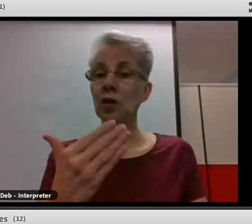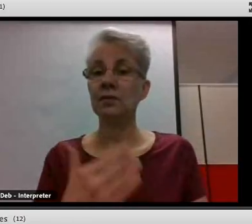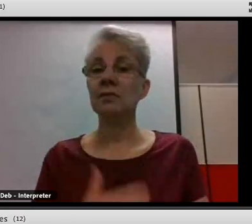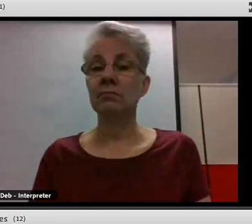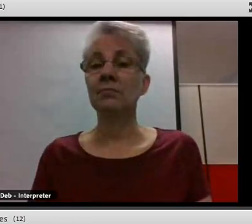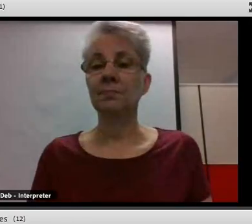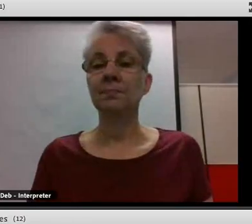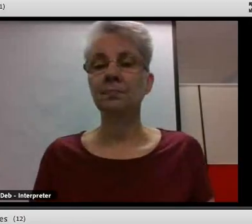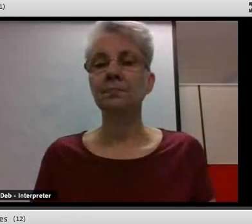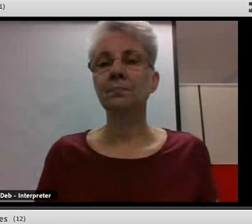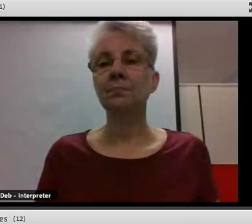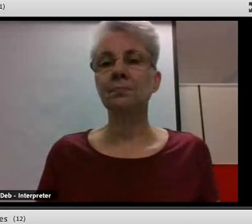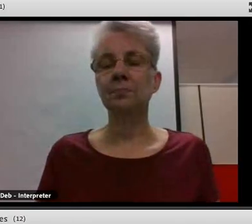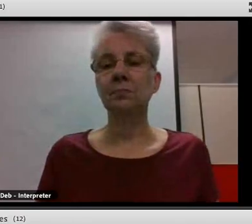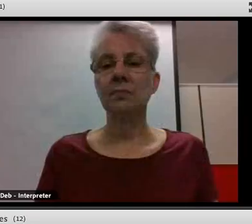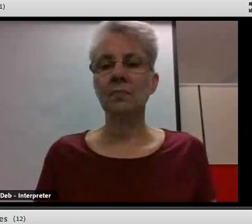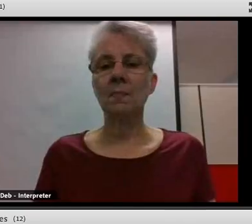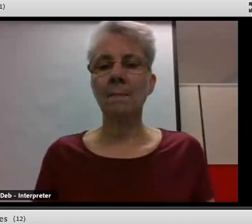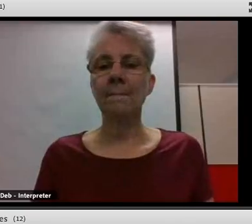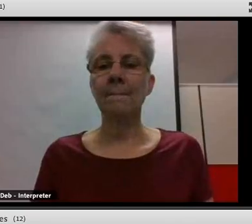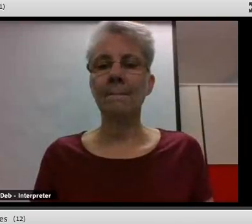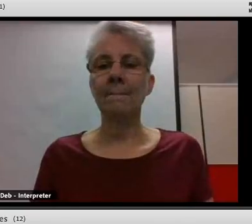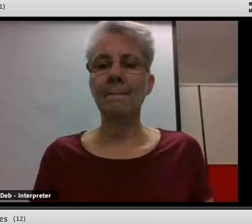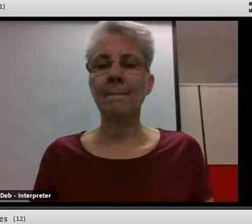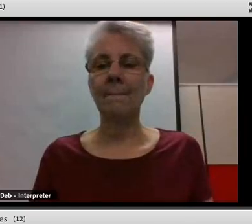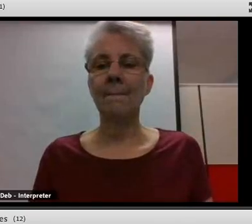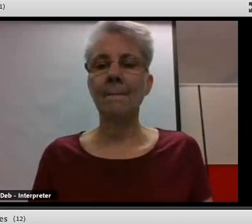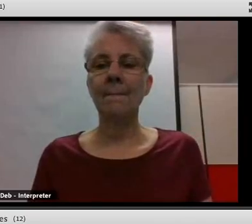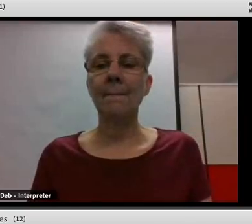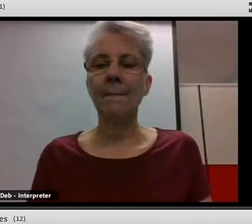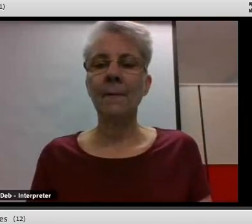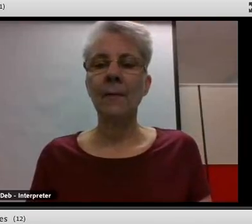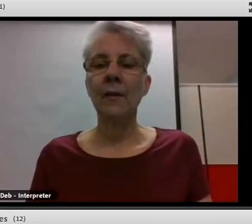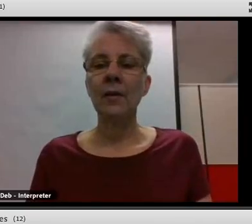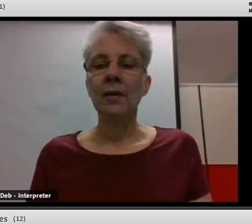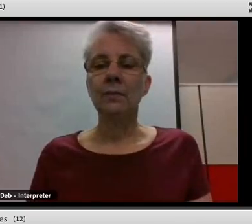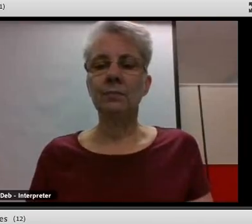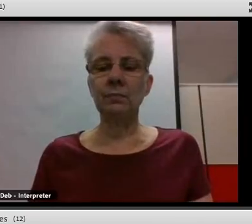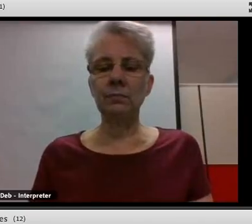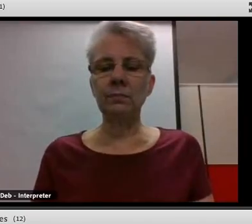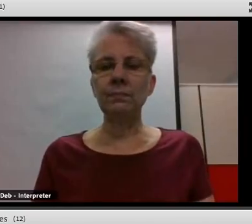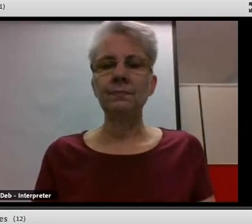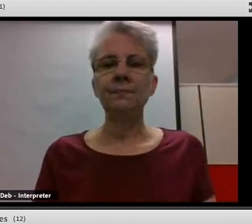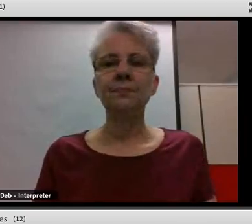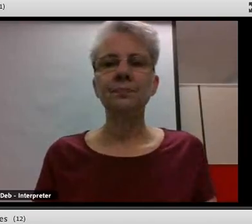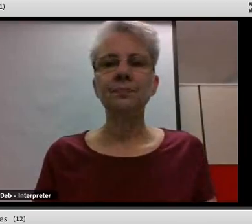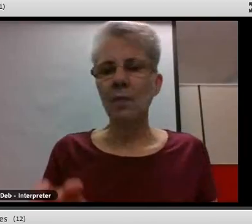or if you have a streaming video chat or program that you present, you know,